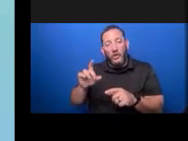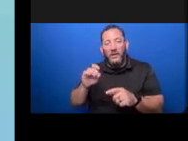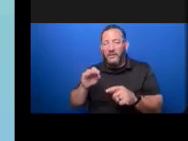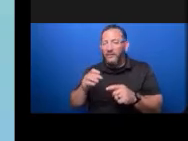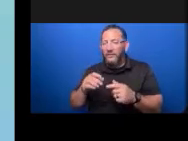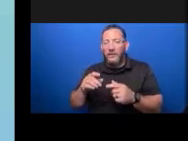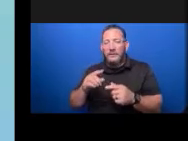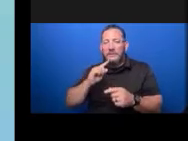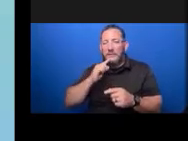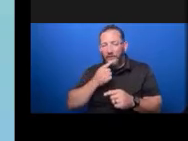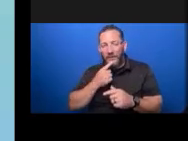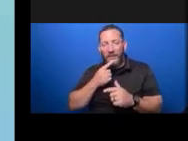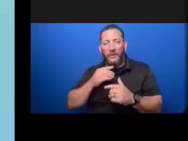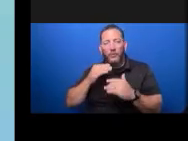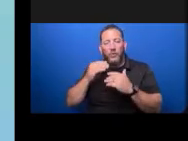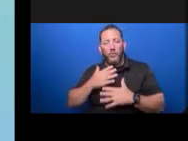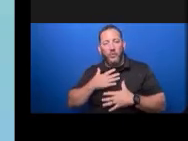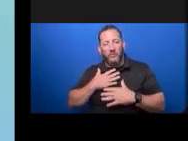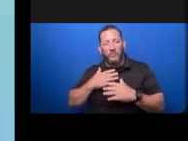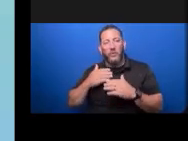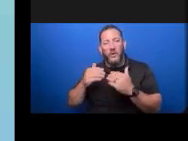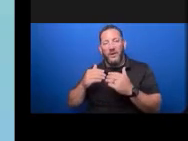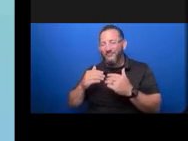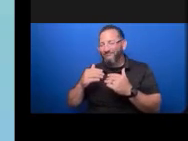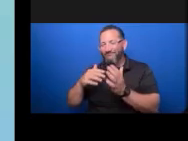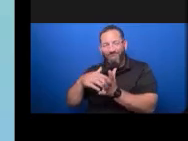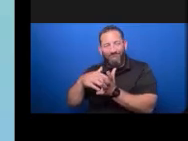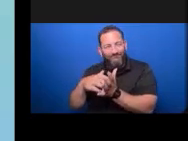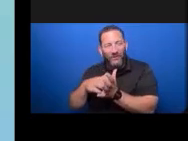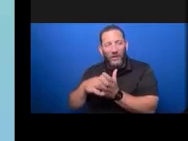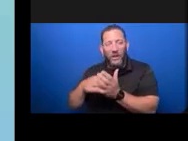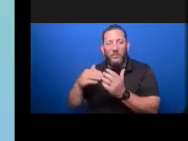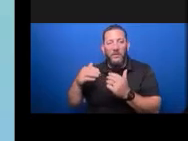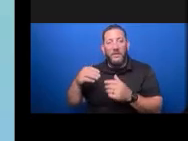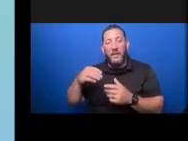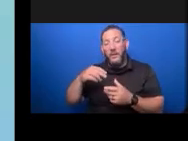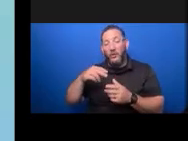handling, and just to reiterate, this is an internal response